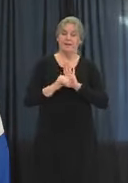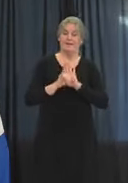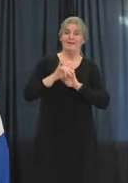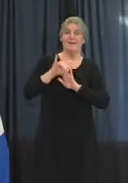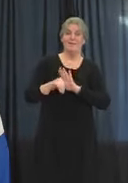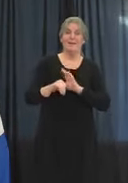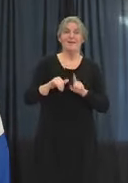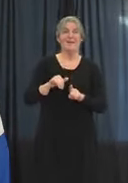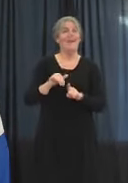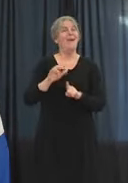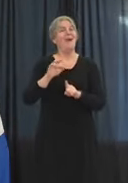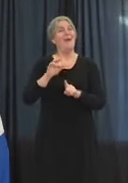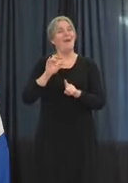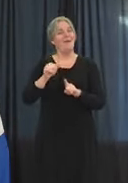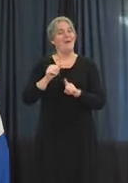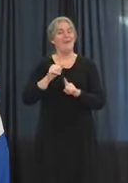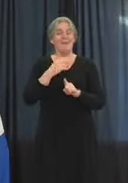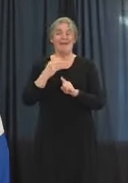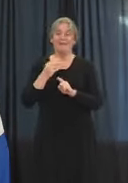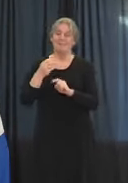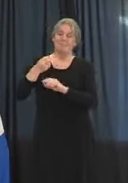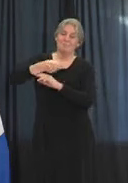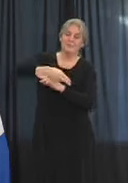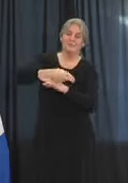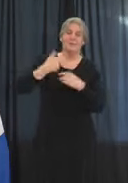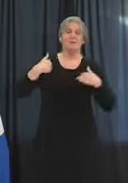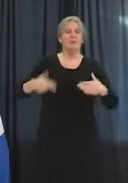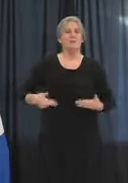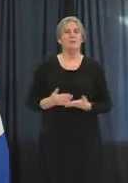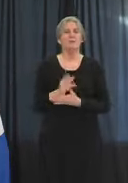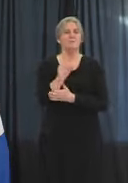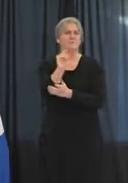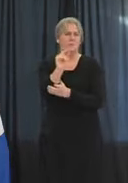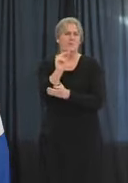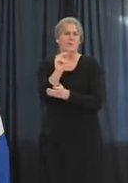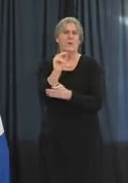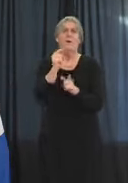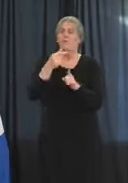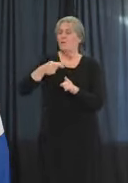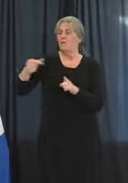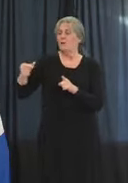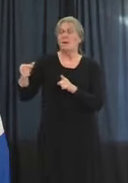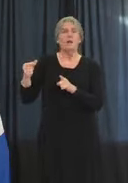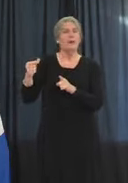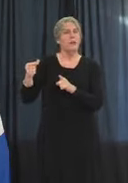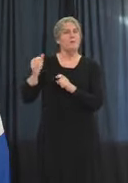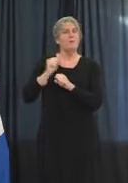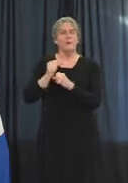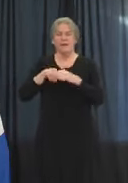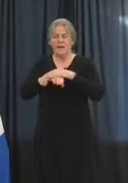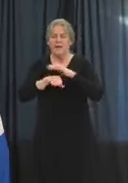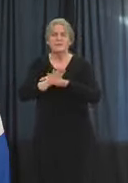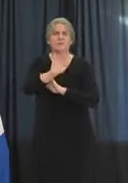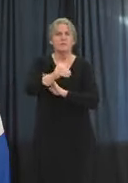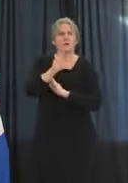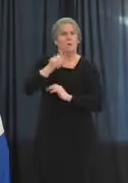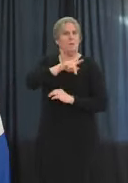Today's declaration does not supersede Yukon's human rights nor does it allow government to access your personal medical information.